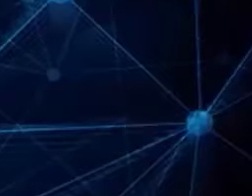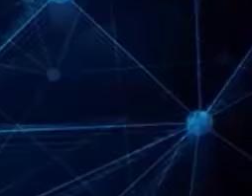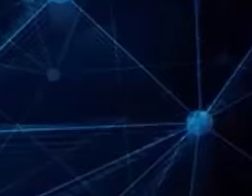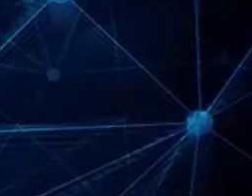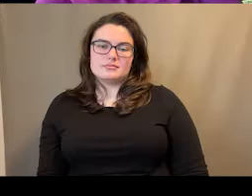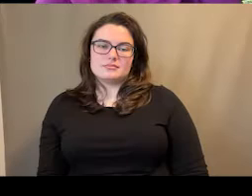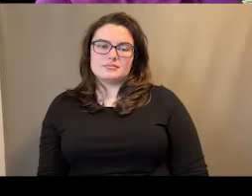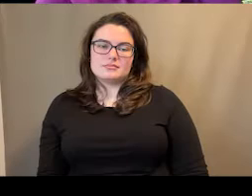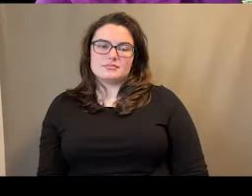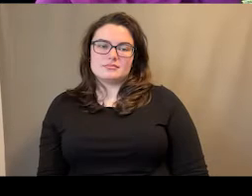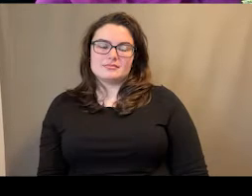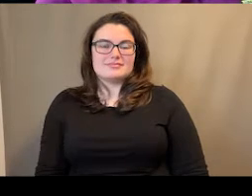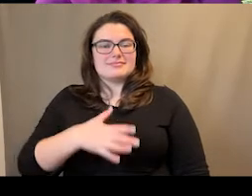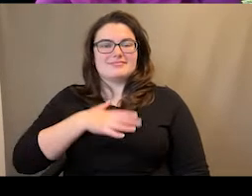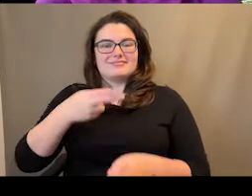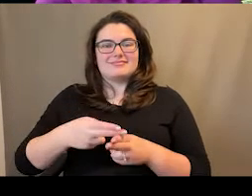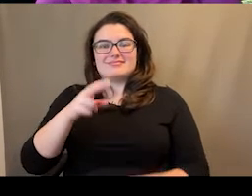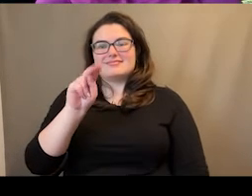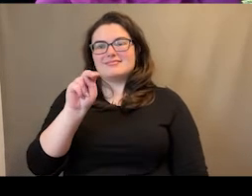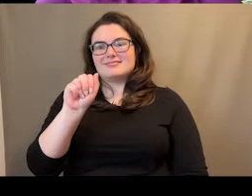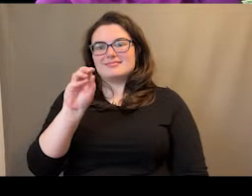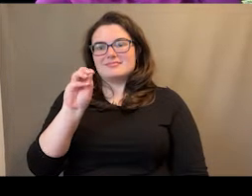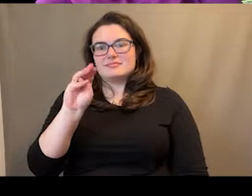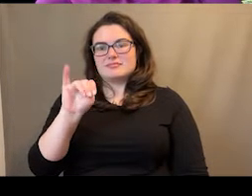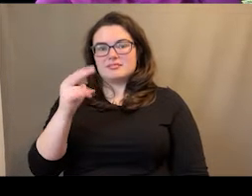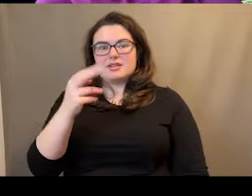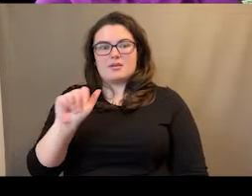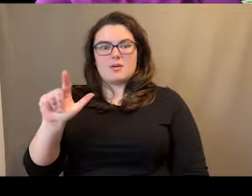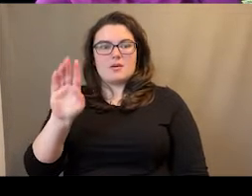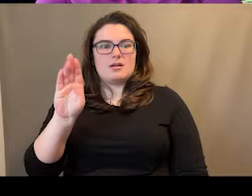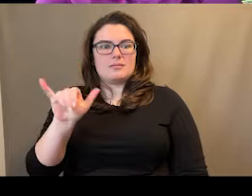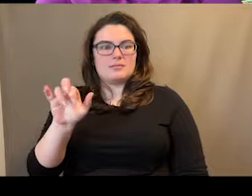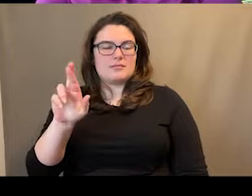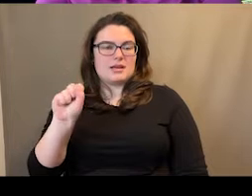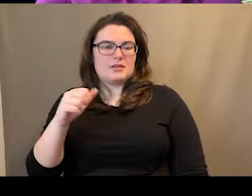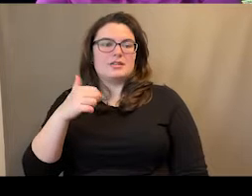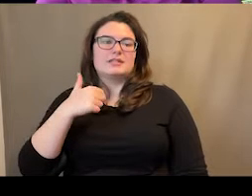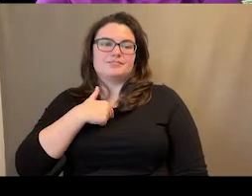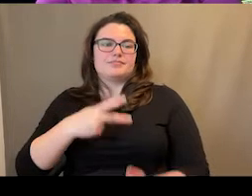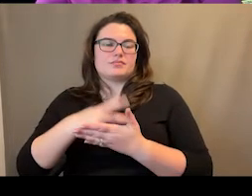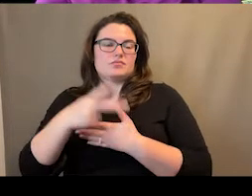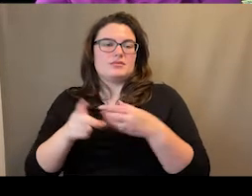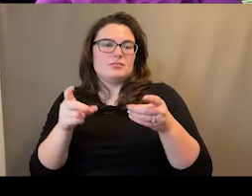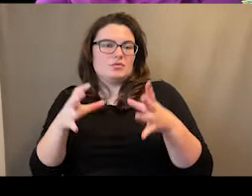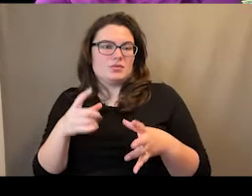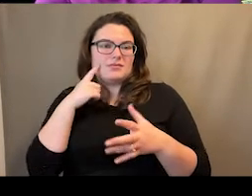Naomi Hall-Byers: My name is Naomi Hall-Byers, and I am a Program Director in the Social and Economic Sciences Division of